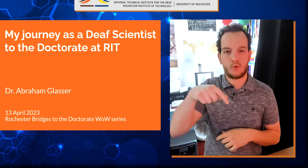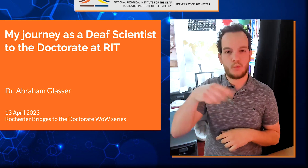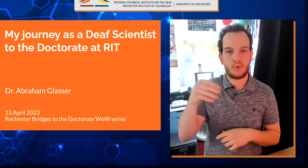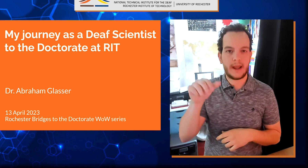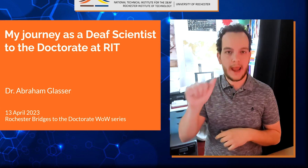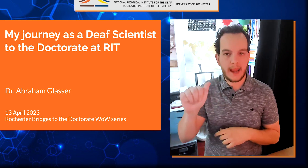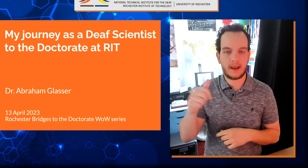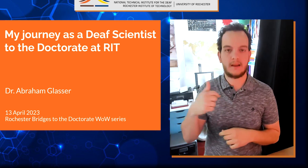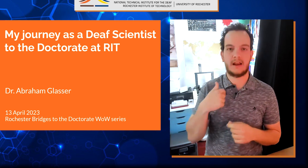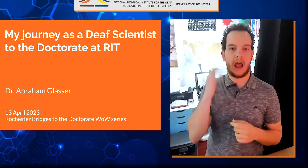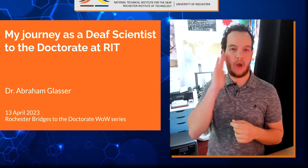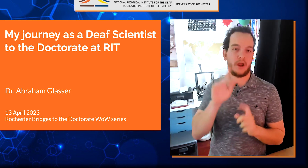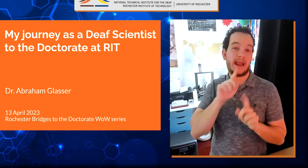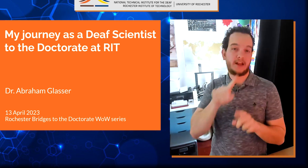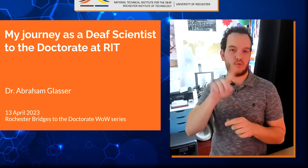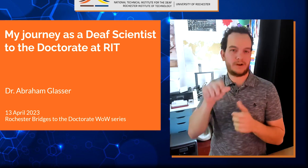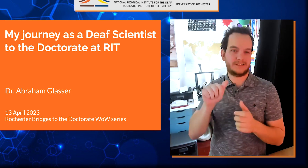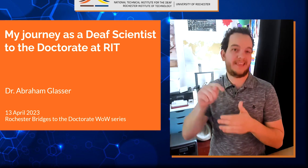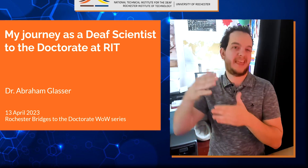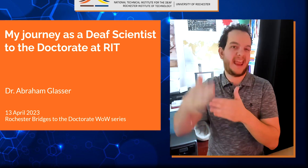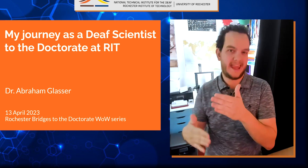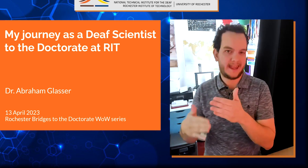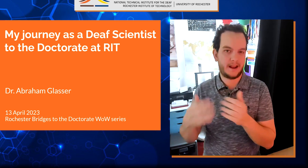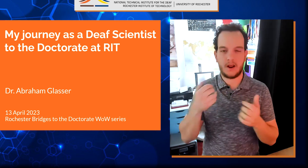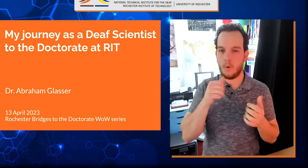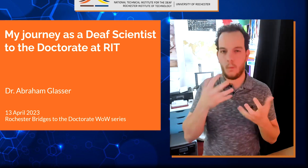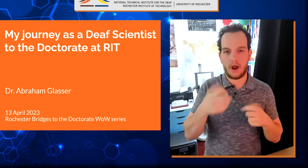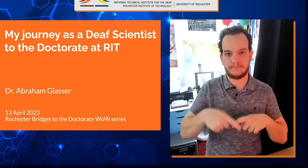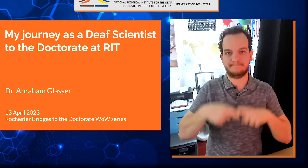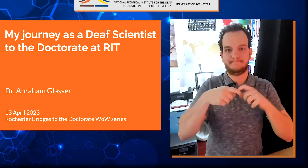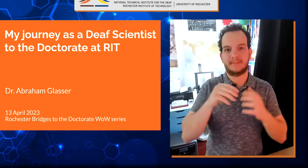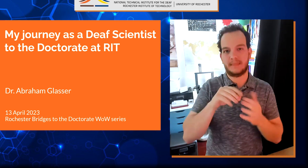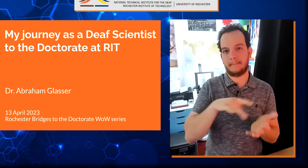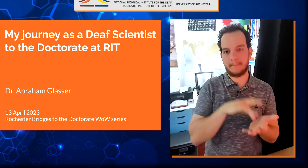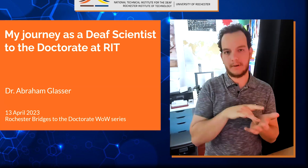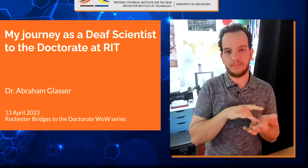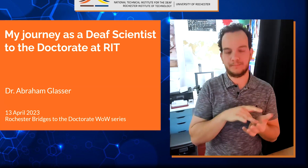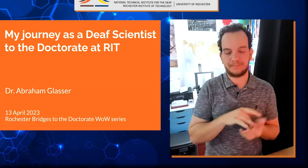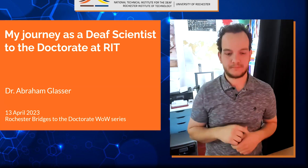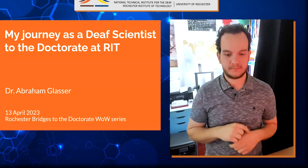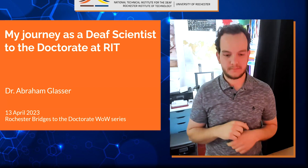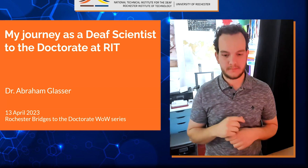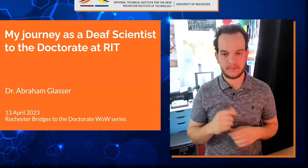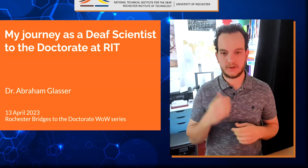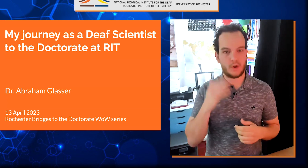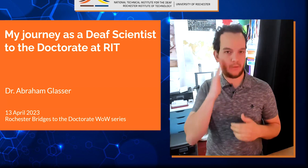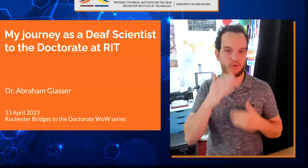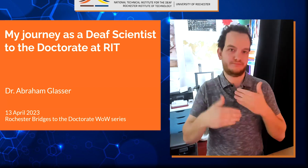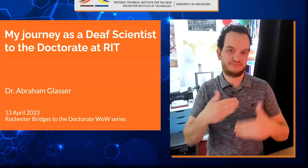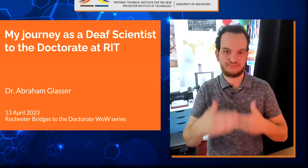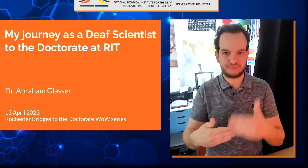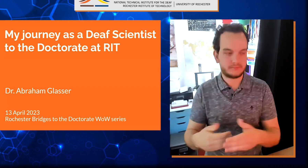Feel free to type your question in the chat and/or the Q & A, and I will answer your questions at the end.